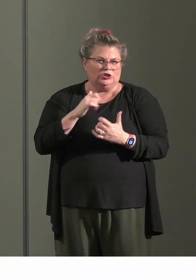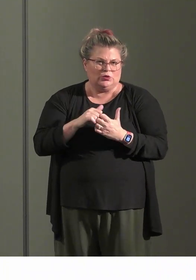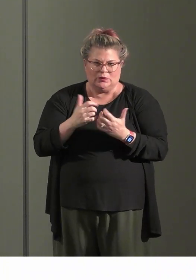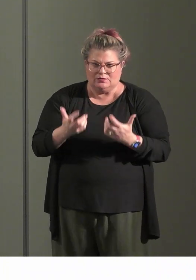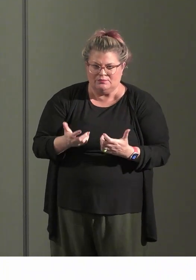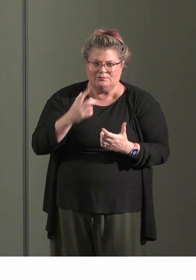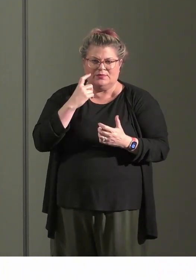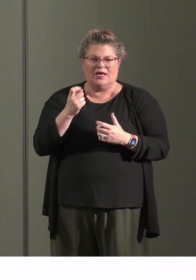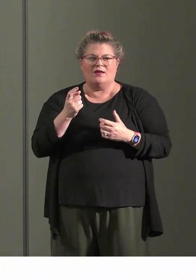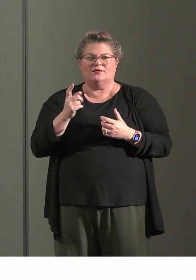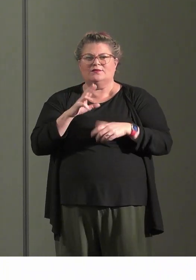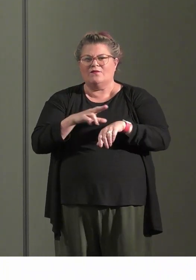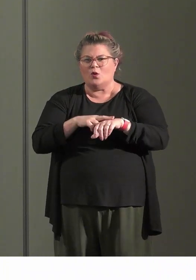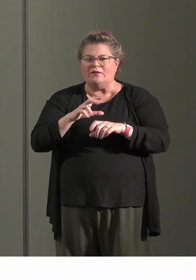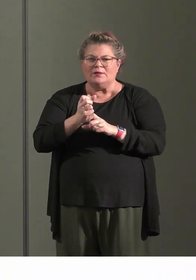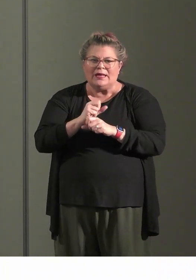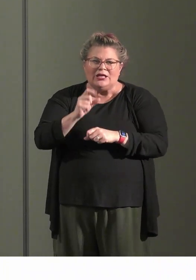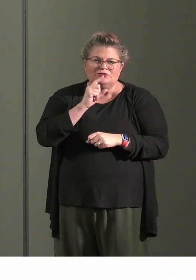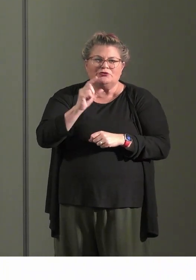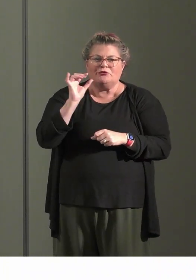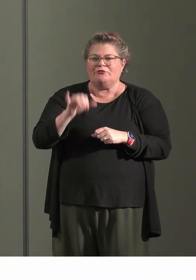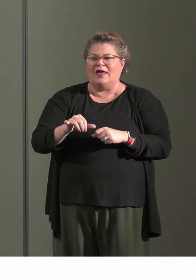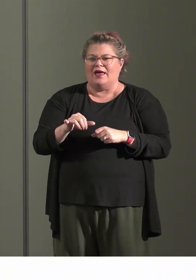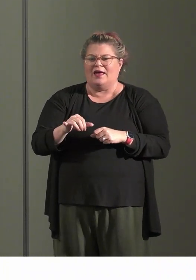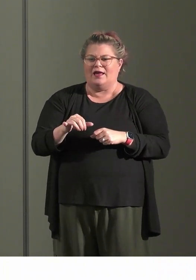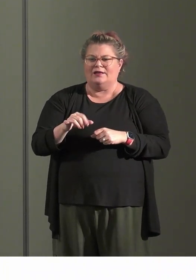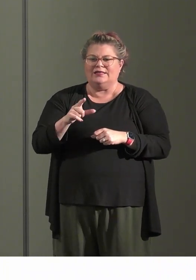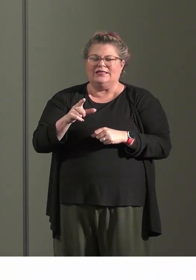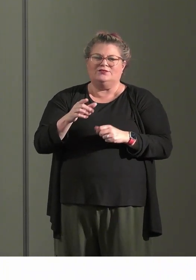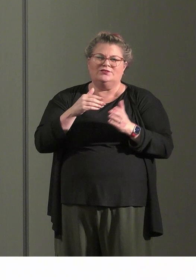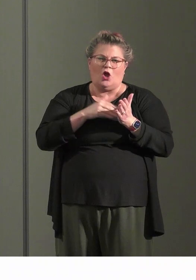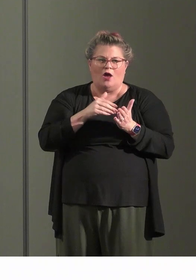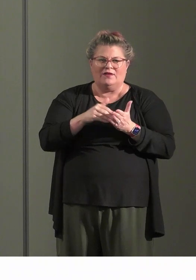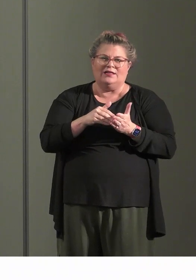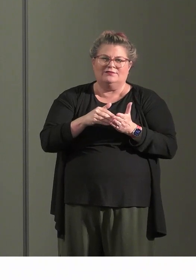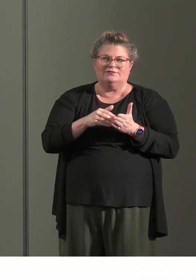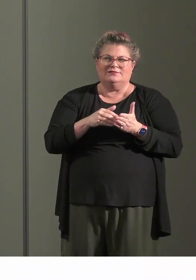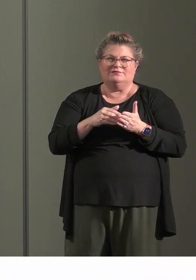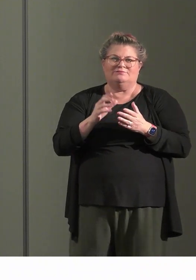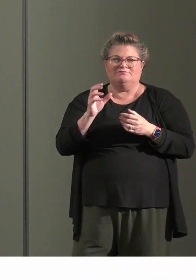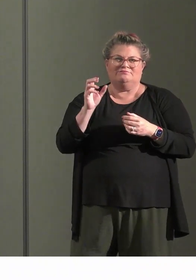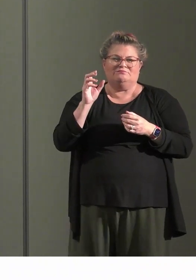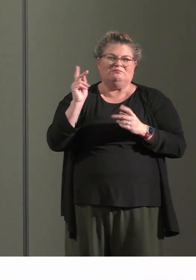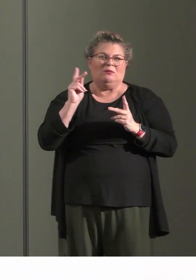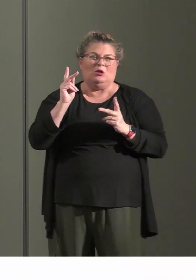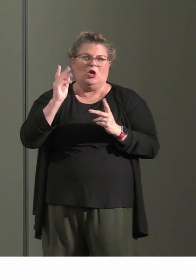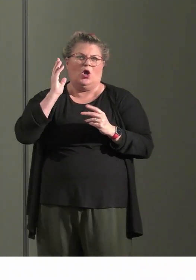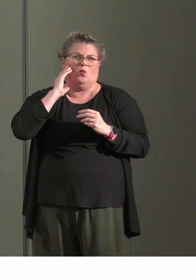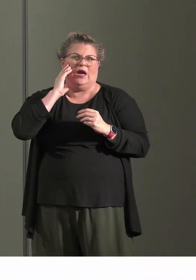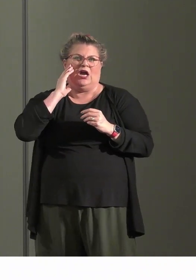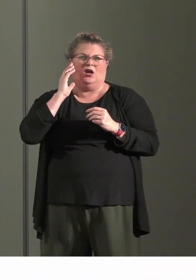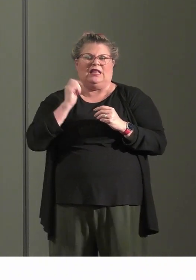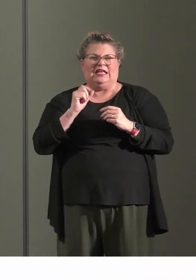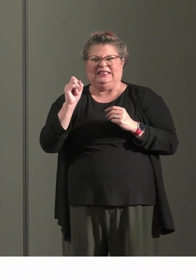the enforcement is the stick that often people are aware of when it comes to laws compliance.